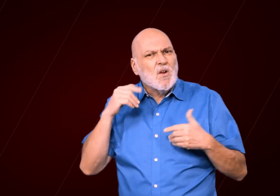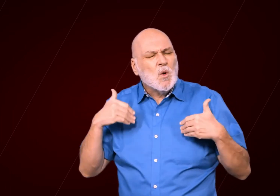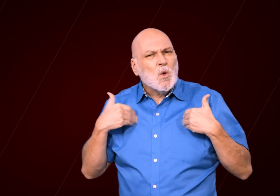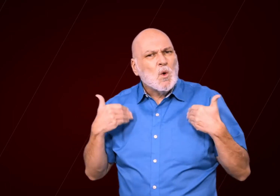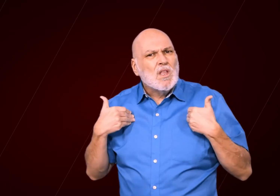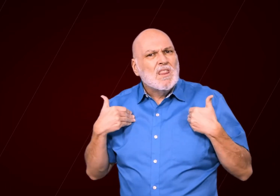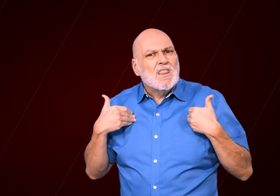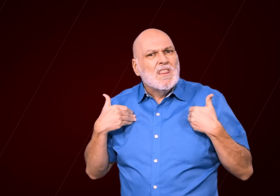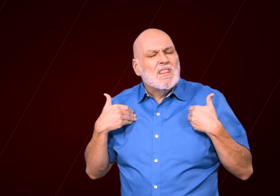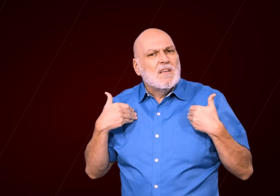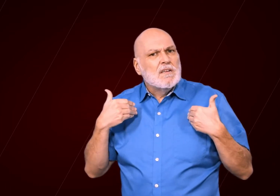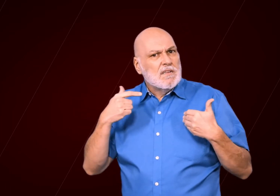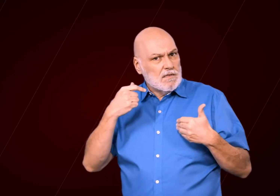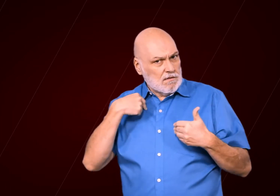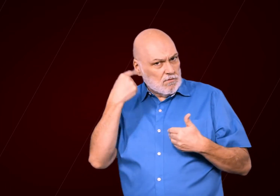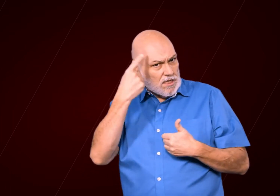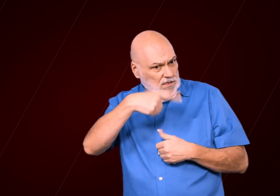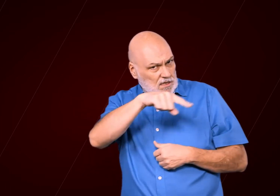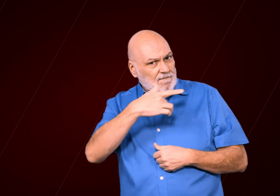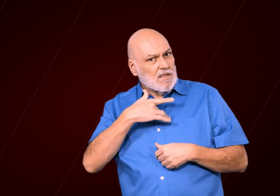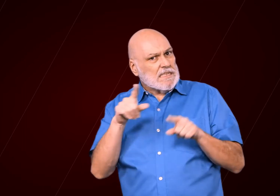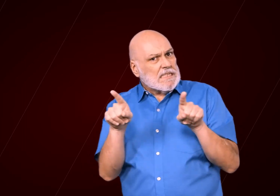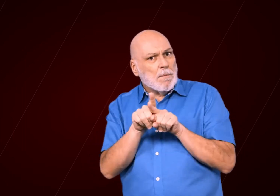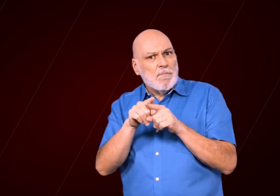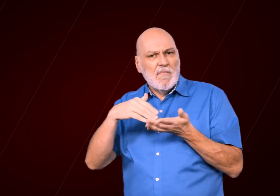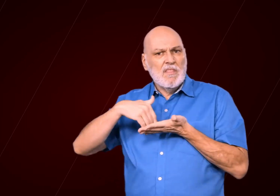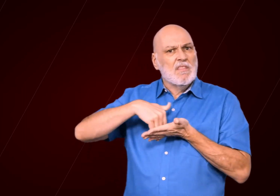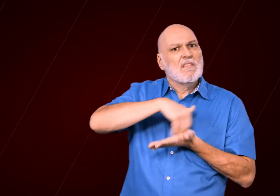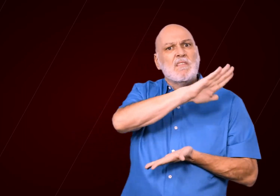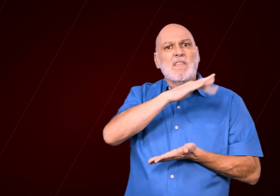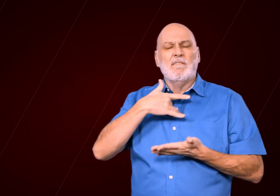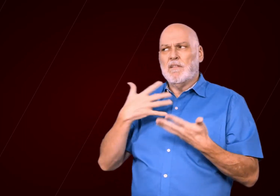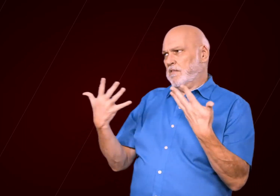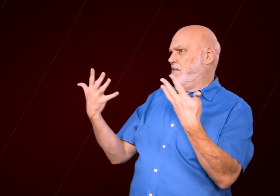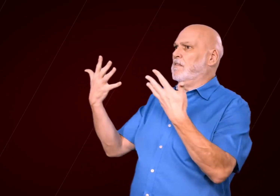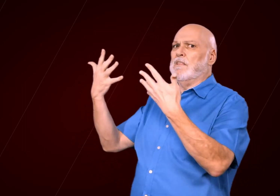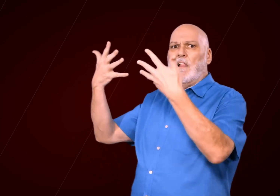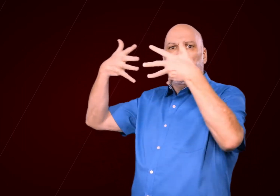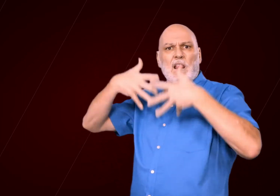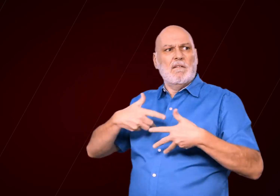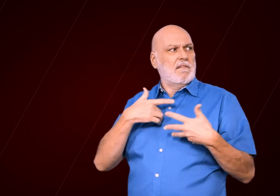Do they feel even more excluded?